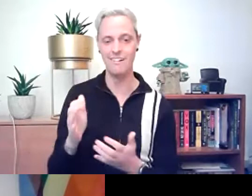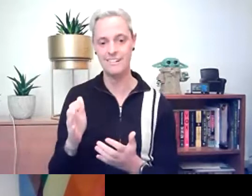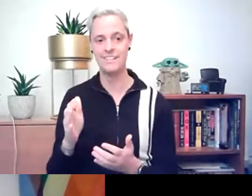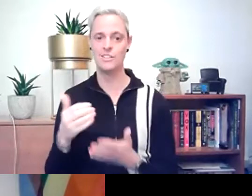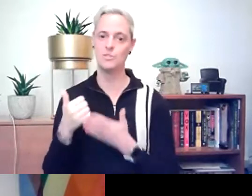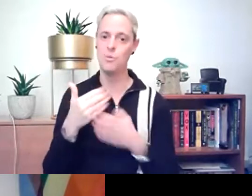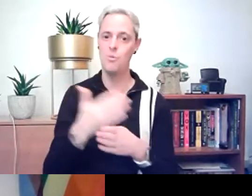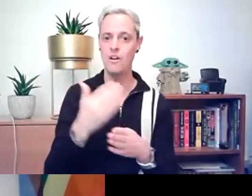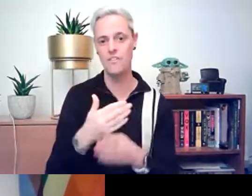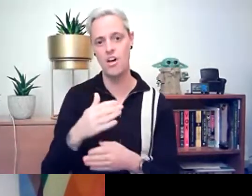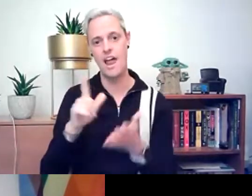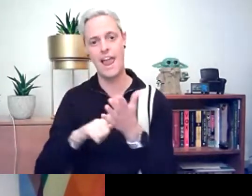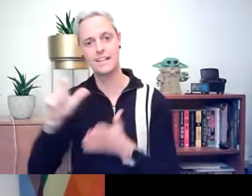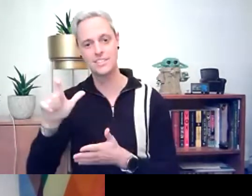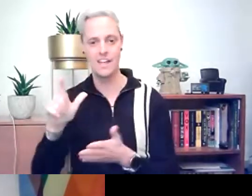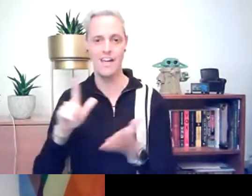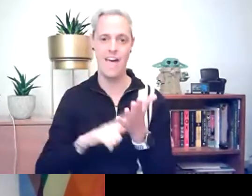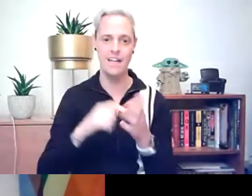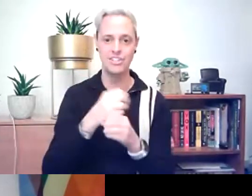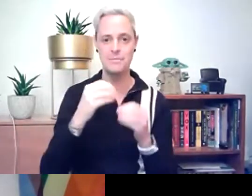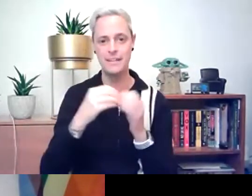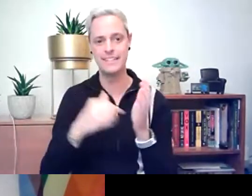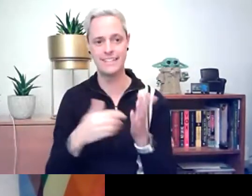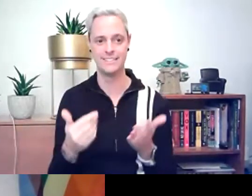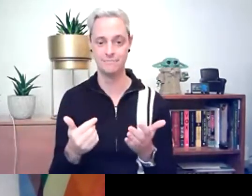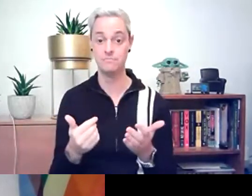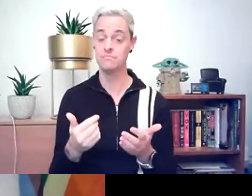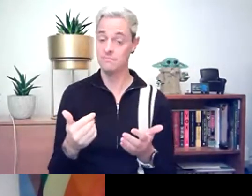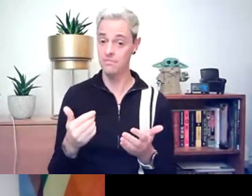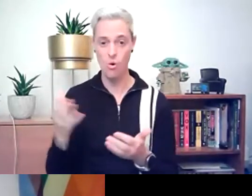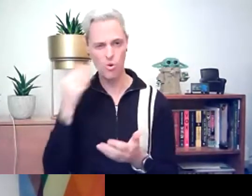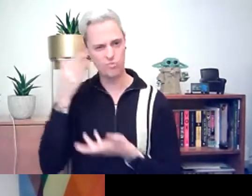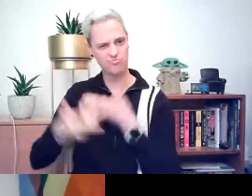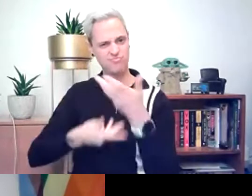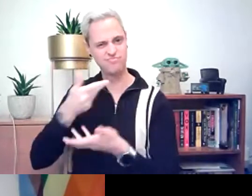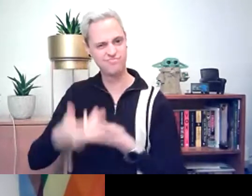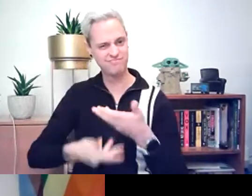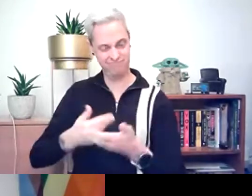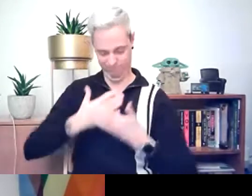to uni I started to explore gender a little bit more on sudden moved away from home had